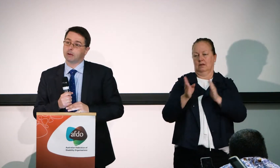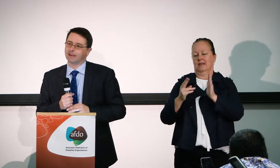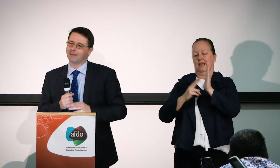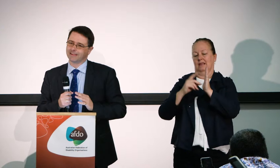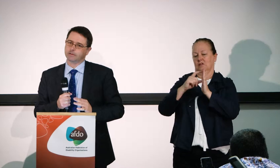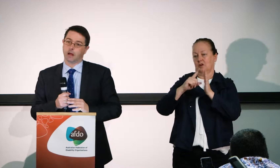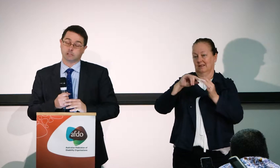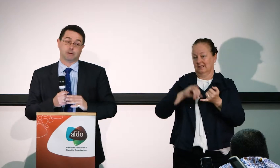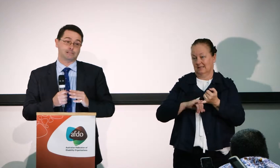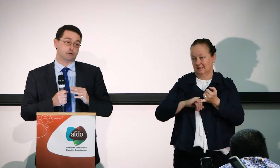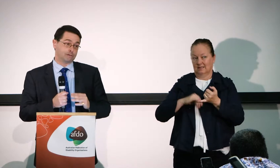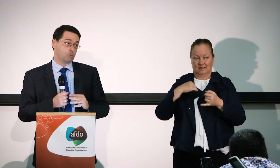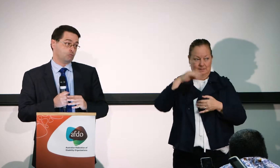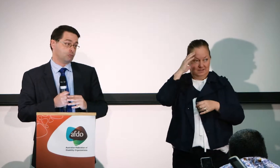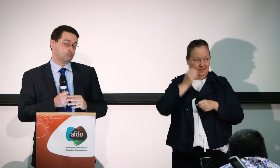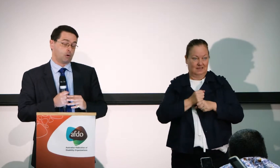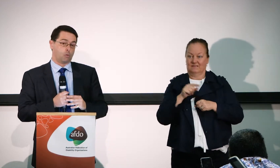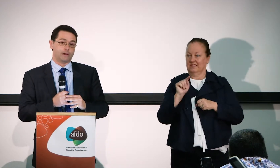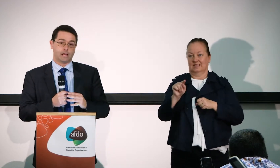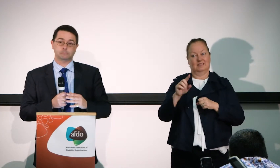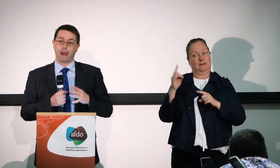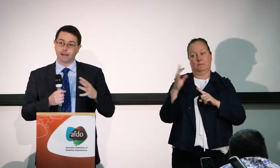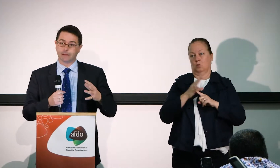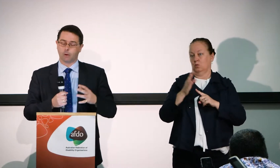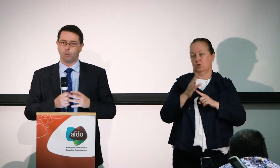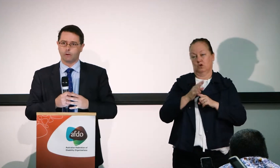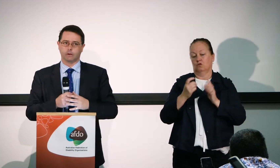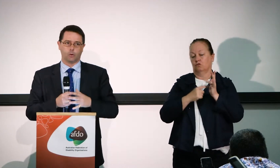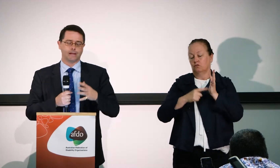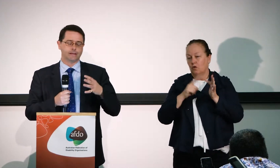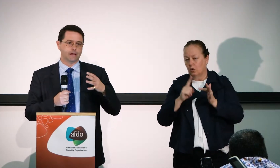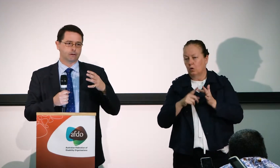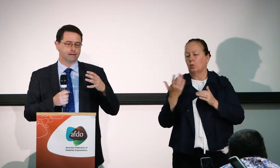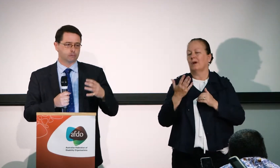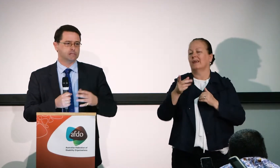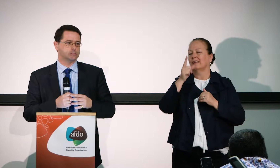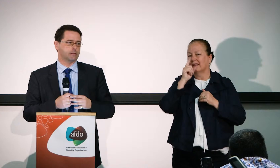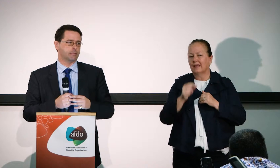I believe that the NDIS plays a critical role in expanding or increasing